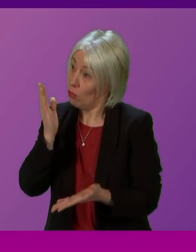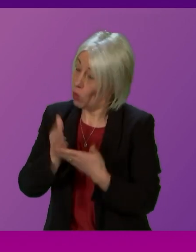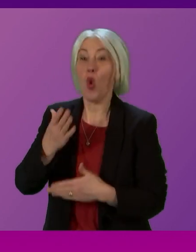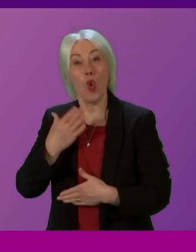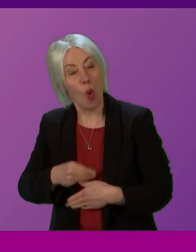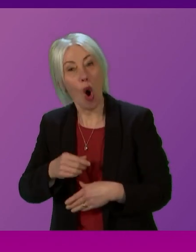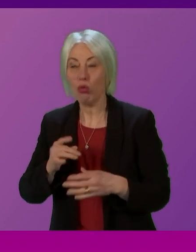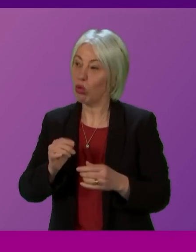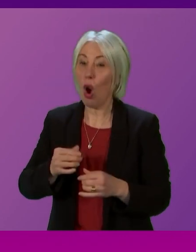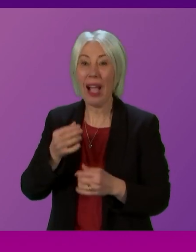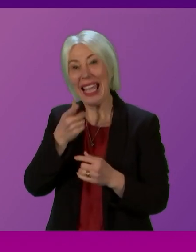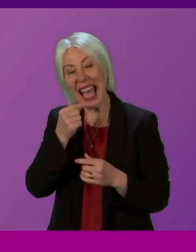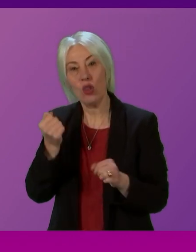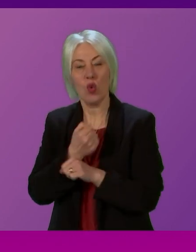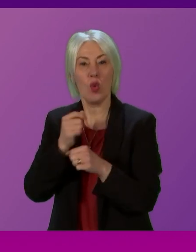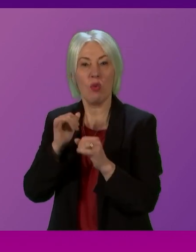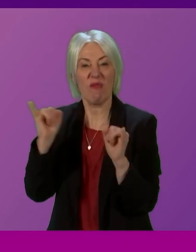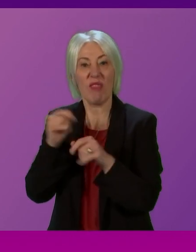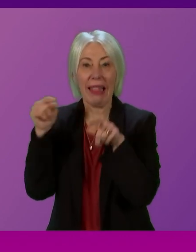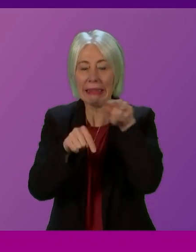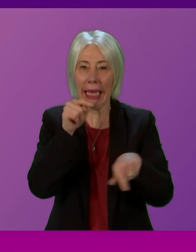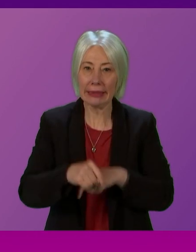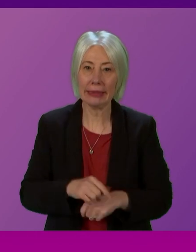against them.